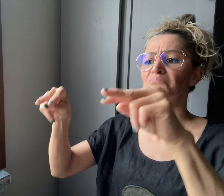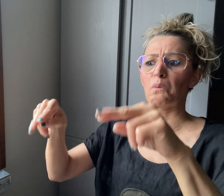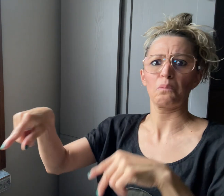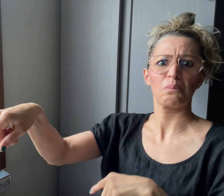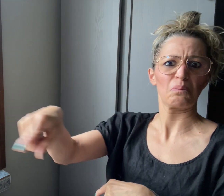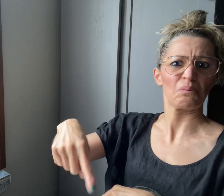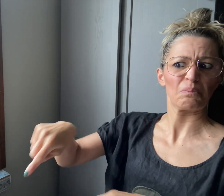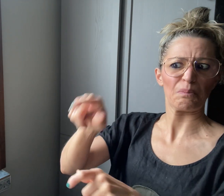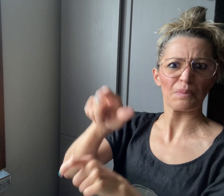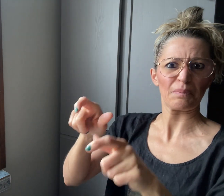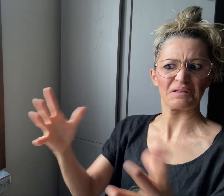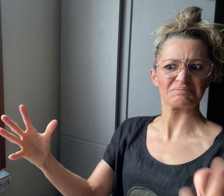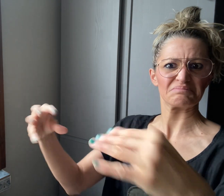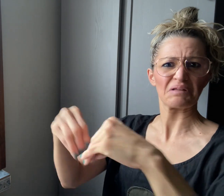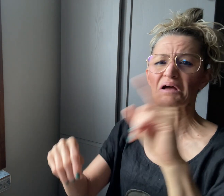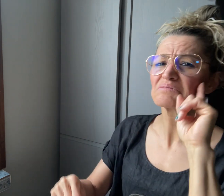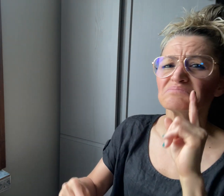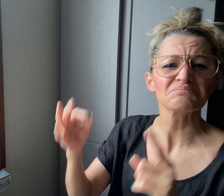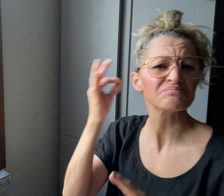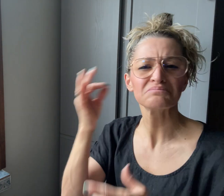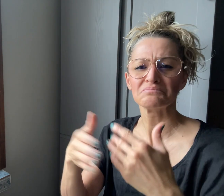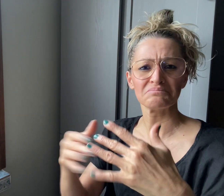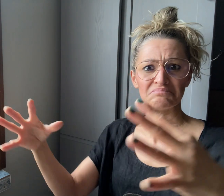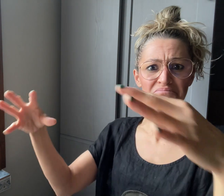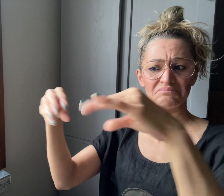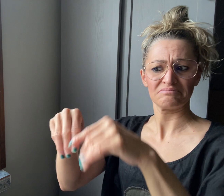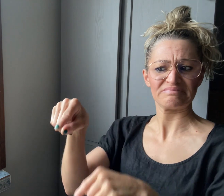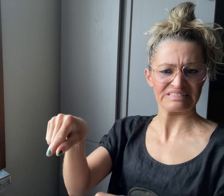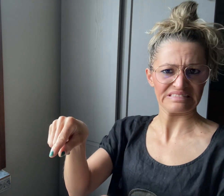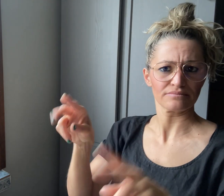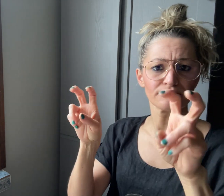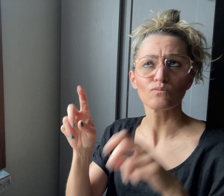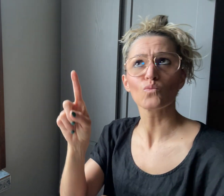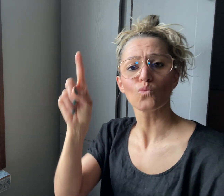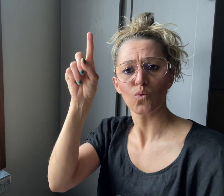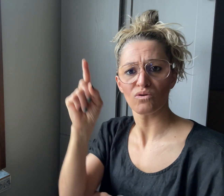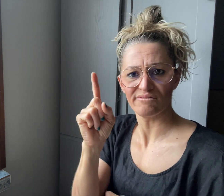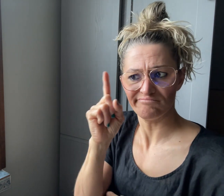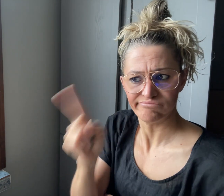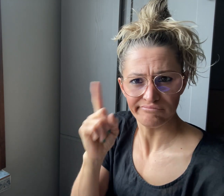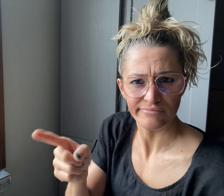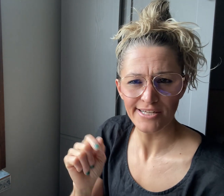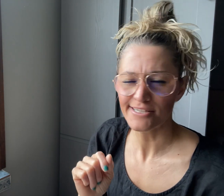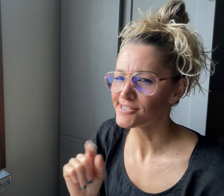community, so the research will demonstrate that it is